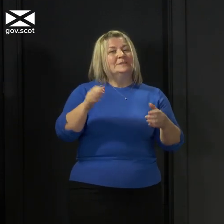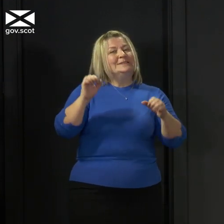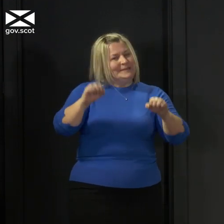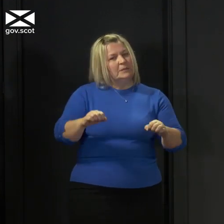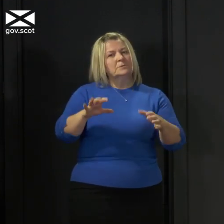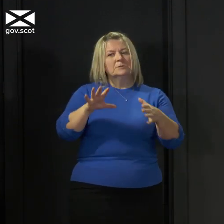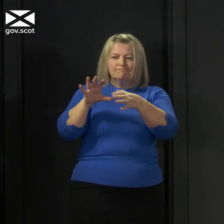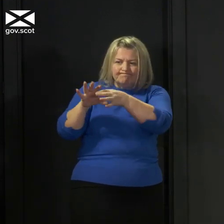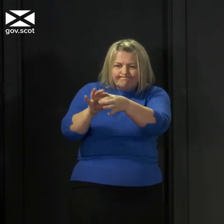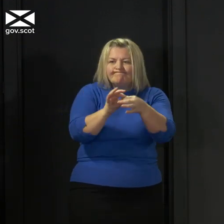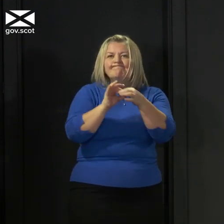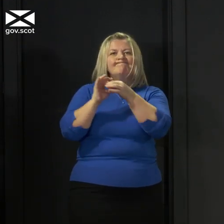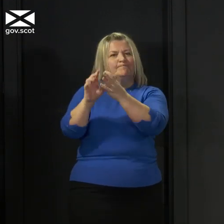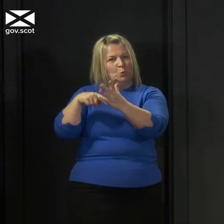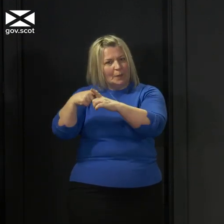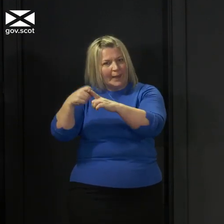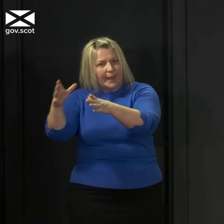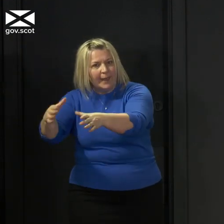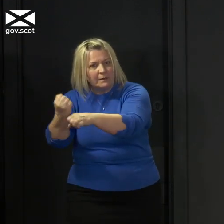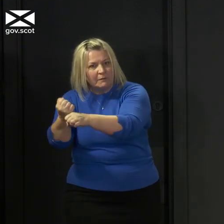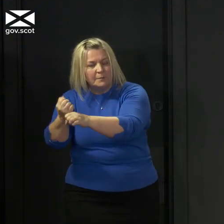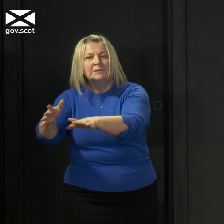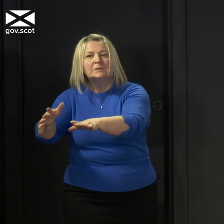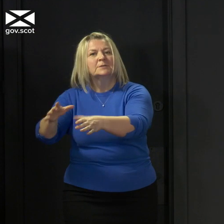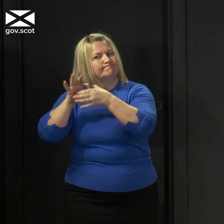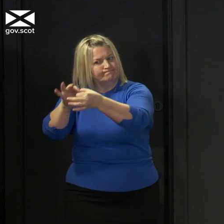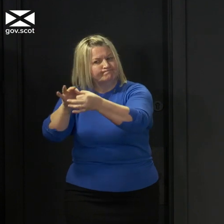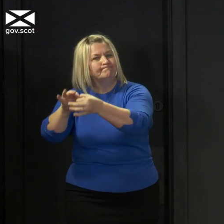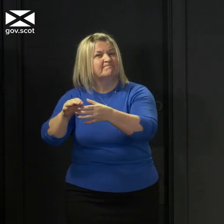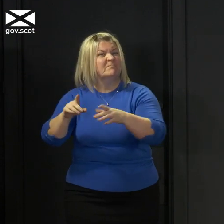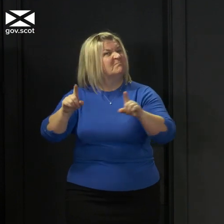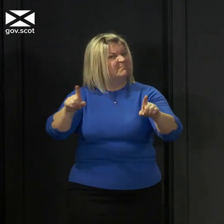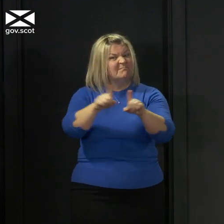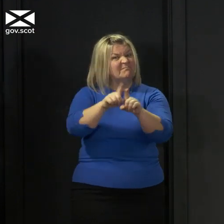indeed looking carefully to learn from other countries across Europe and the